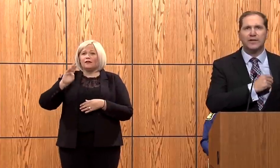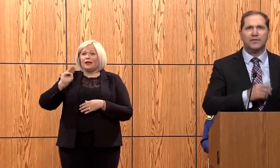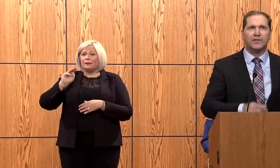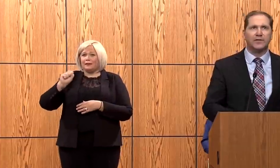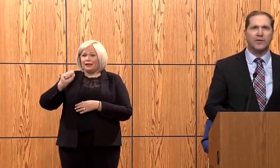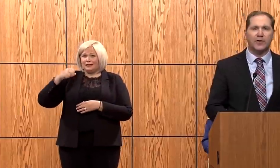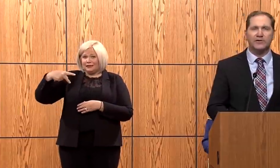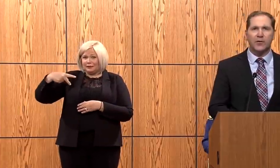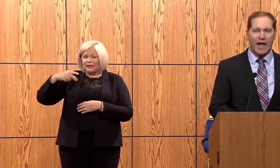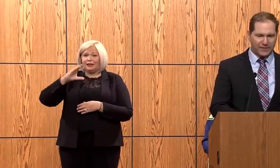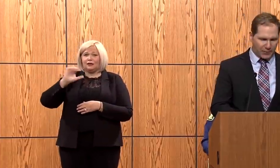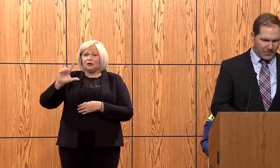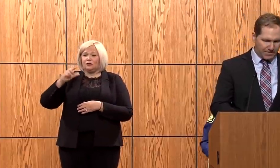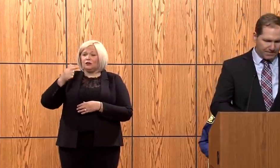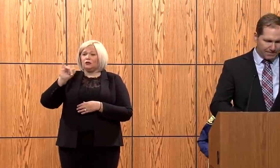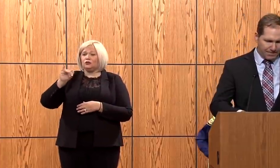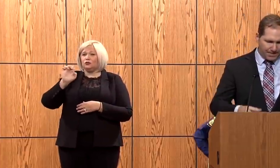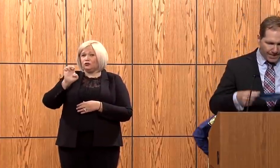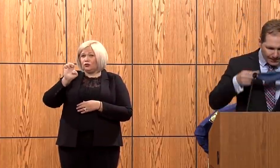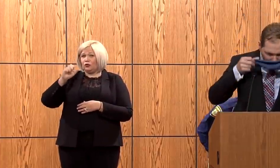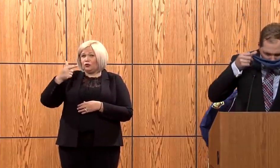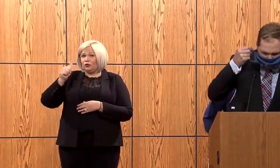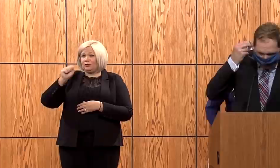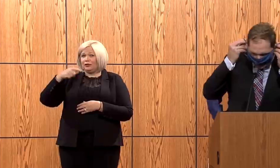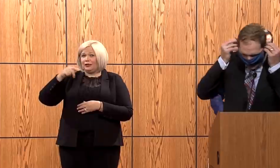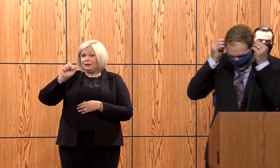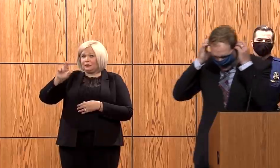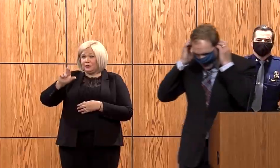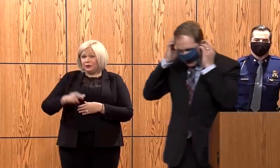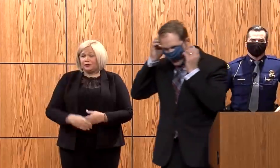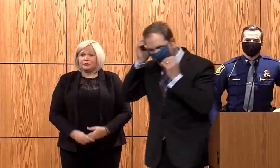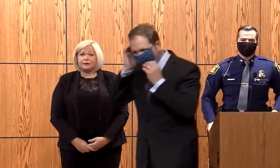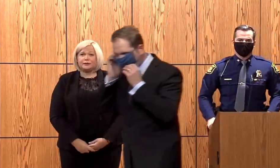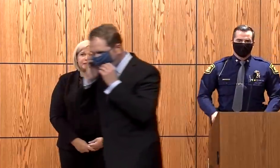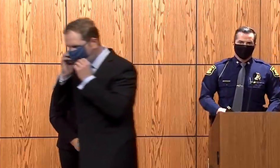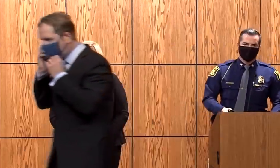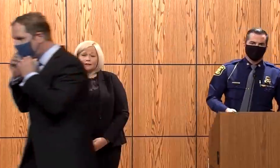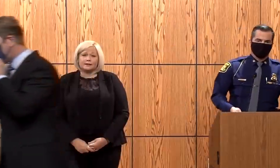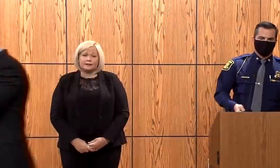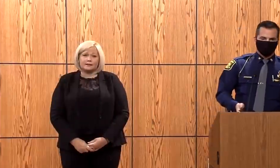THANK YOU. IT’S MY PLEASURE NOW TO IT’S MY PLEASURE NOW TO INTRODUCE THE DIRECTOR OF THE INTRODUCE THE DIRECTOR OF THE MICHIGAN STATE POLICE, COLONEL